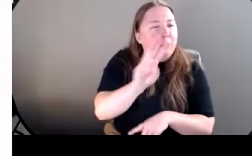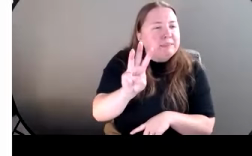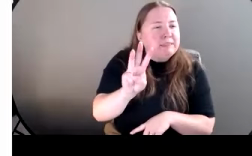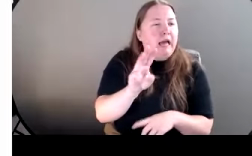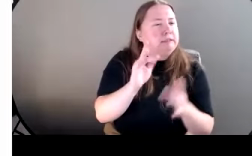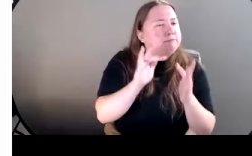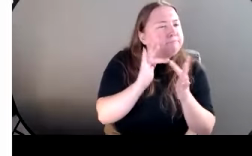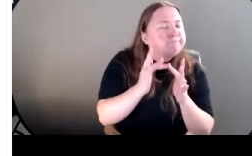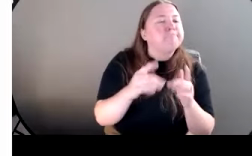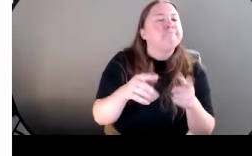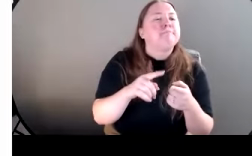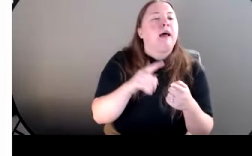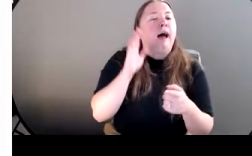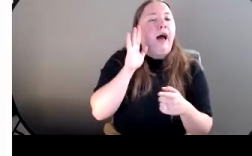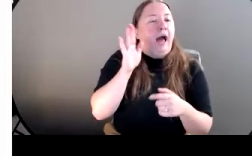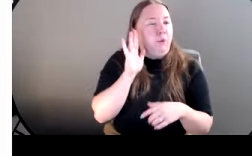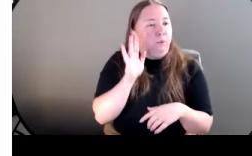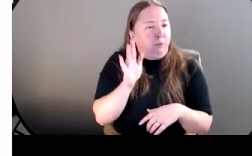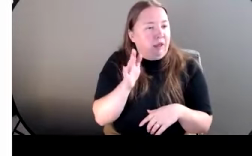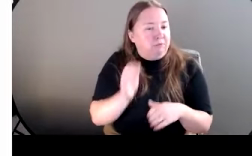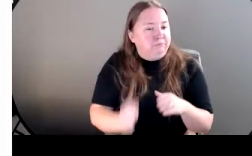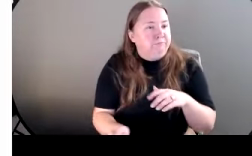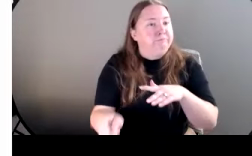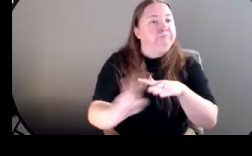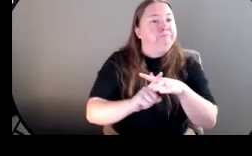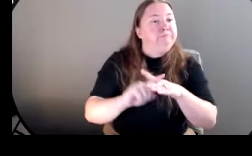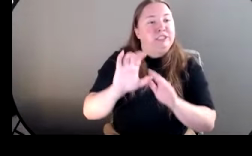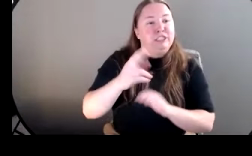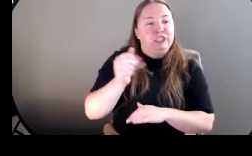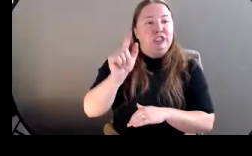I am going to be popping in the chat the links to each of them